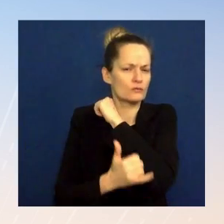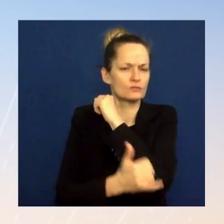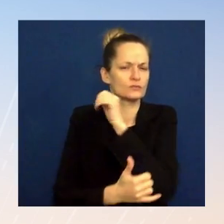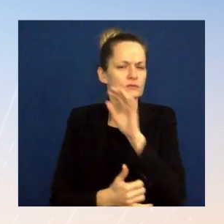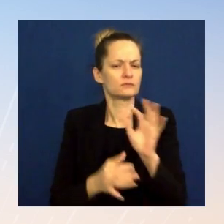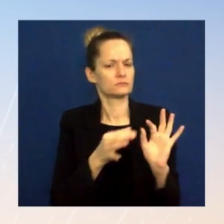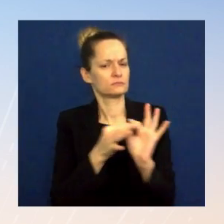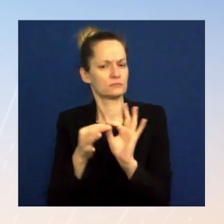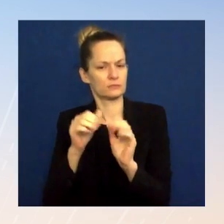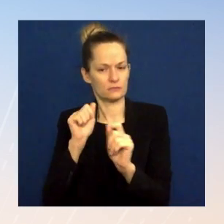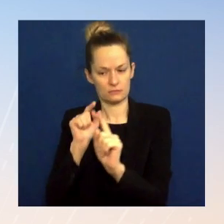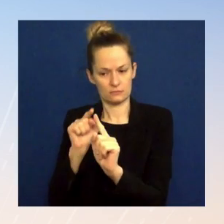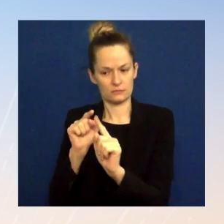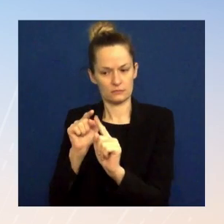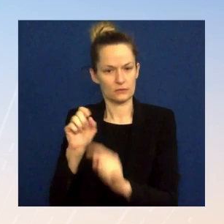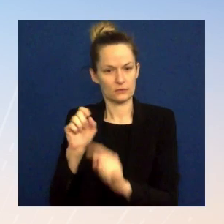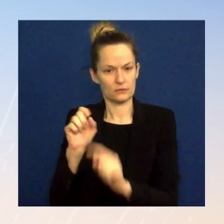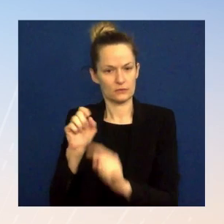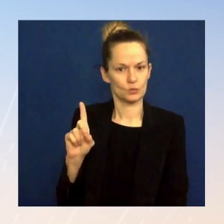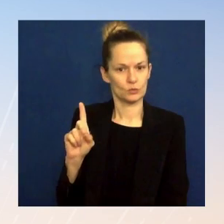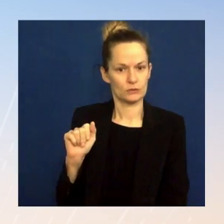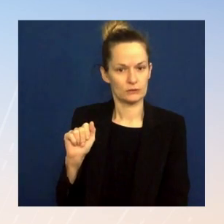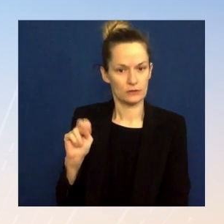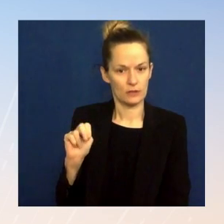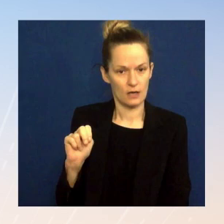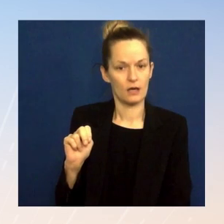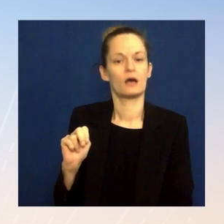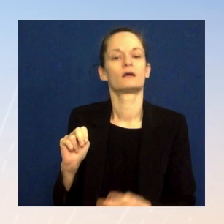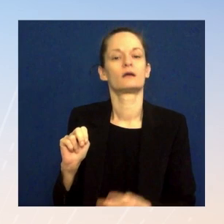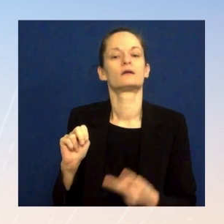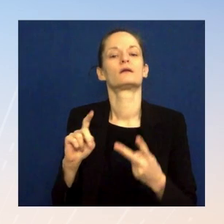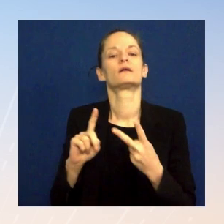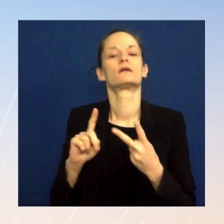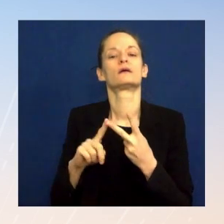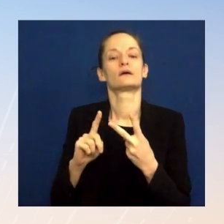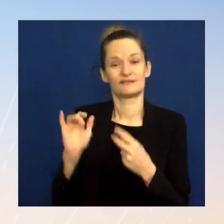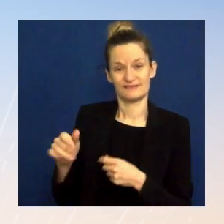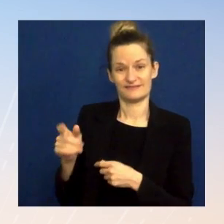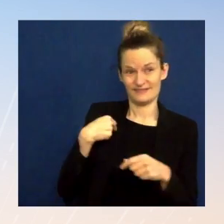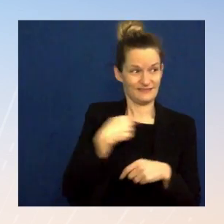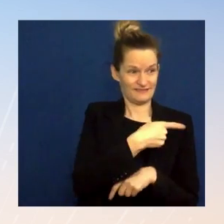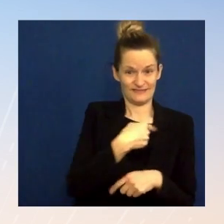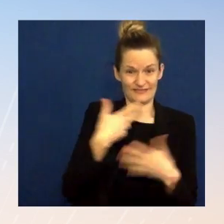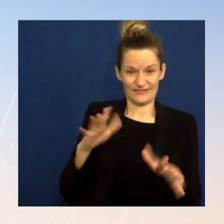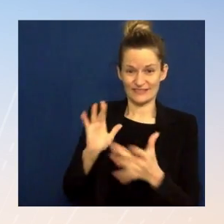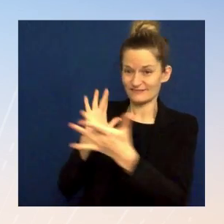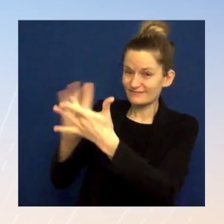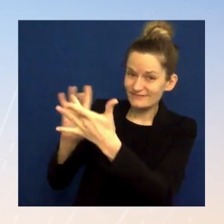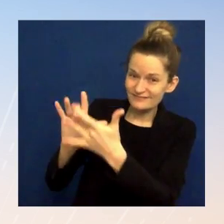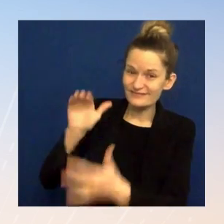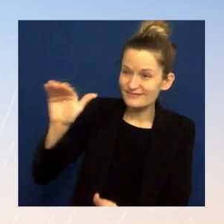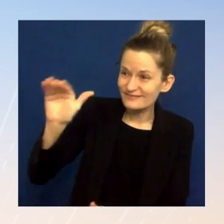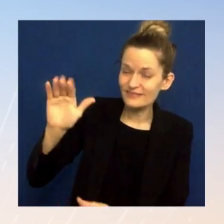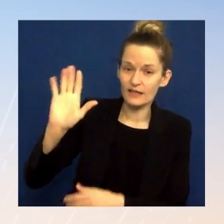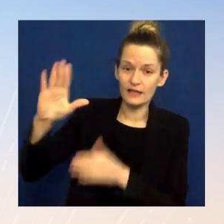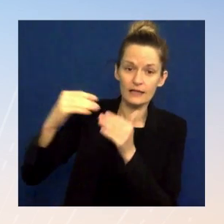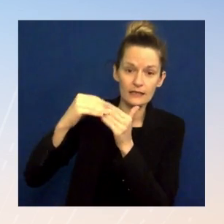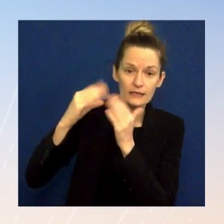On Sudan: Actually, we've been in close contact with regional leaders, including in the Gulf, to make sure that we're closely coordinating